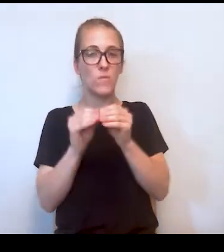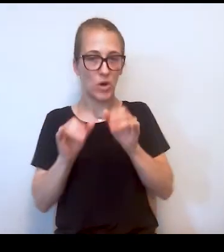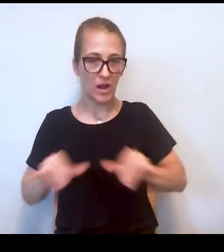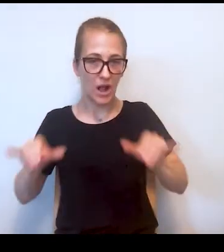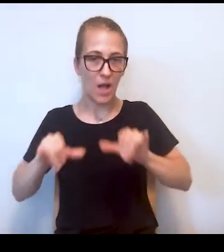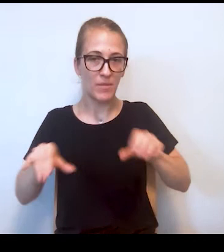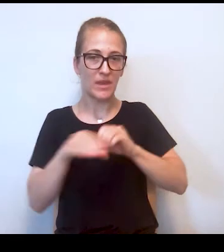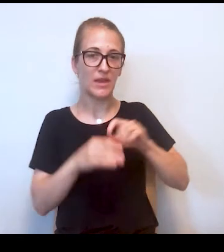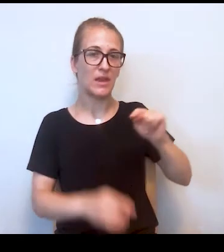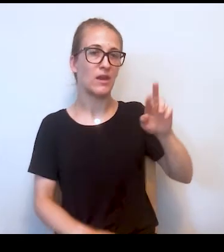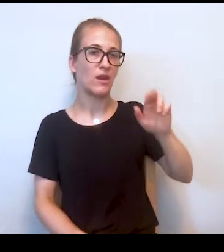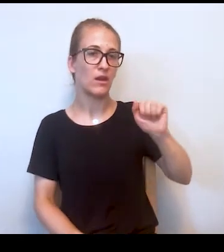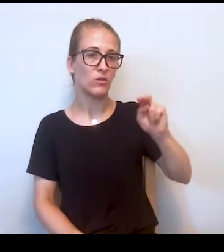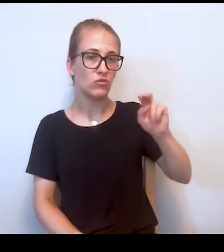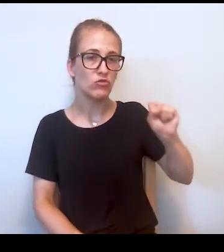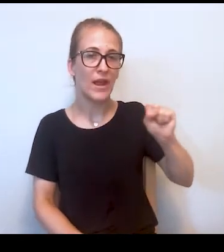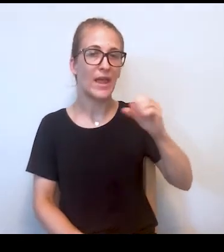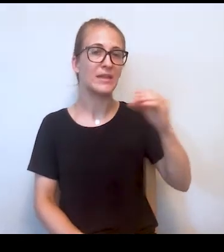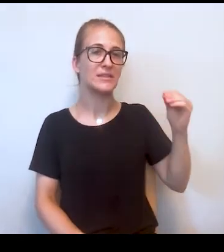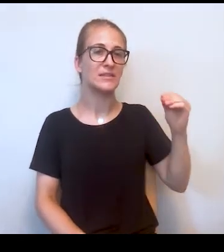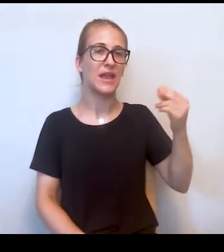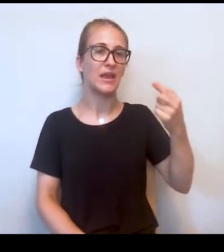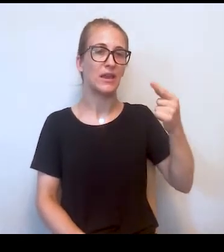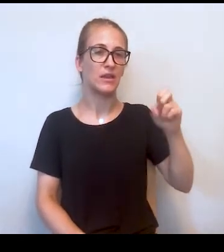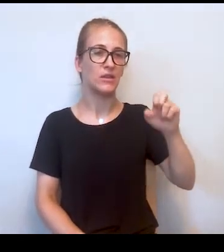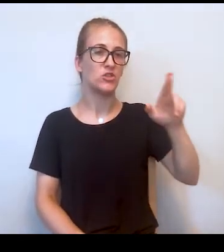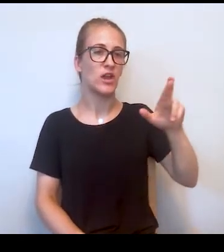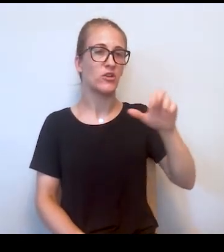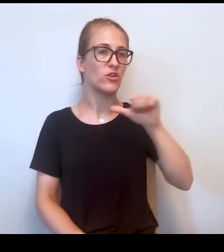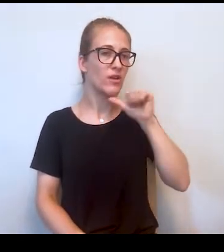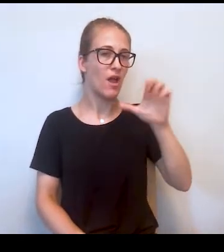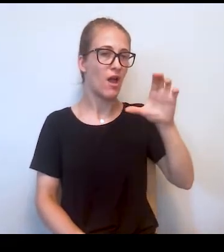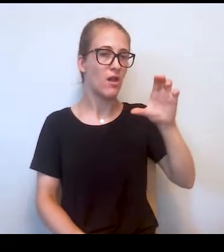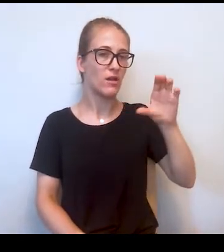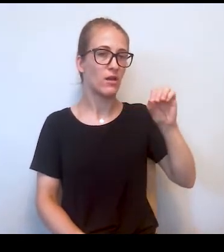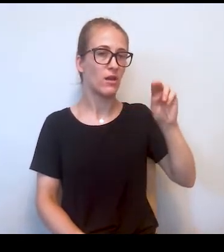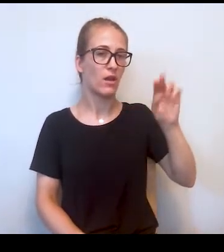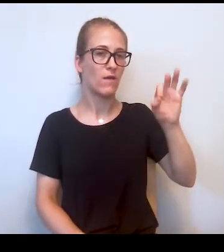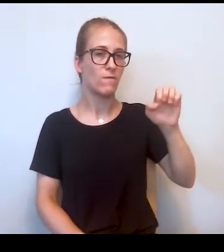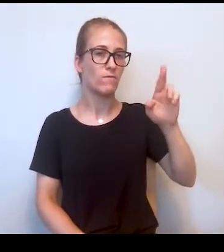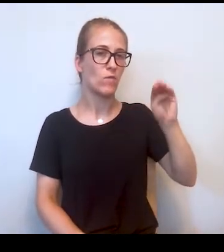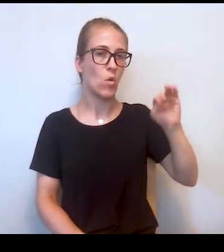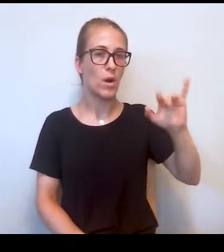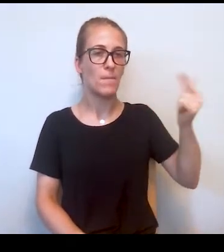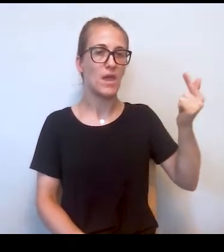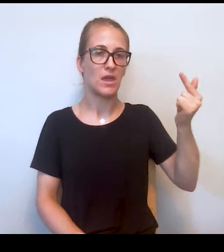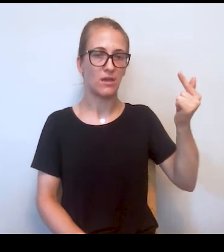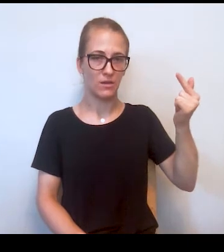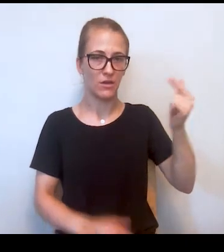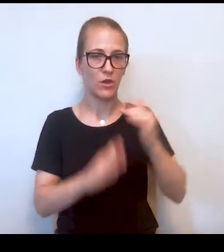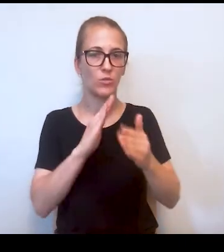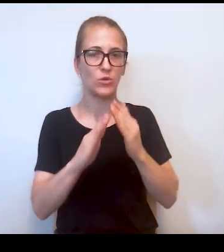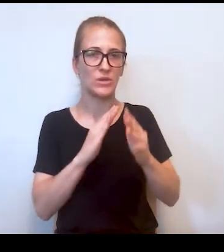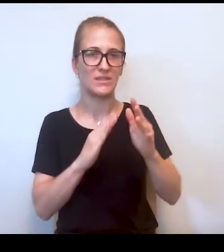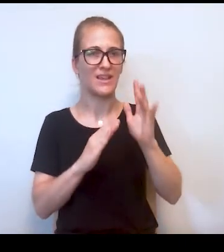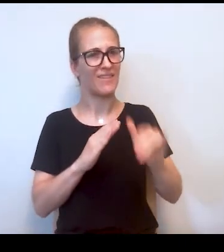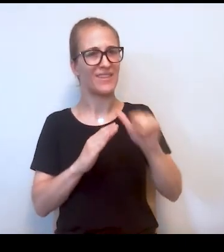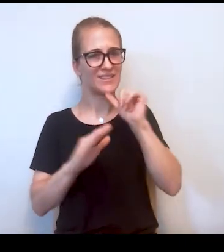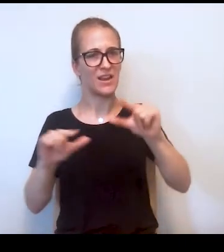that medicine really supports, (chuckles) right? So that's a factor. And then there's a whole misunderstanding